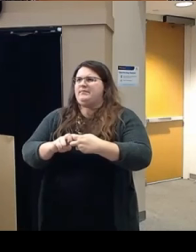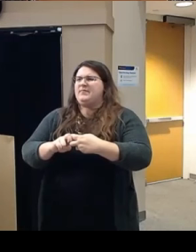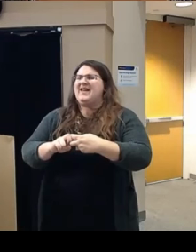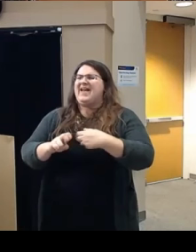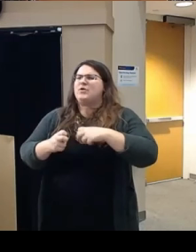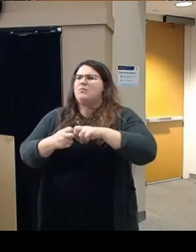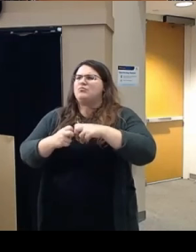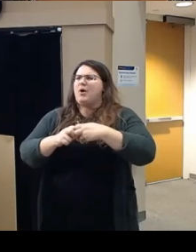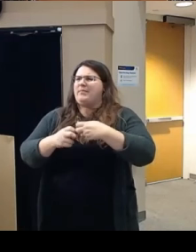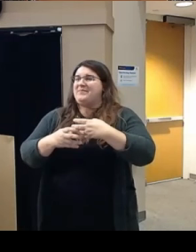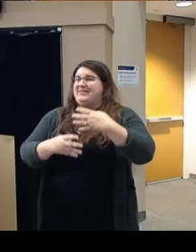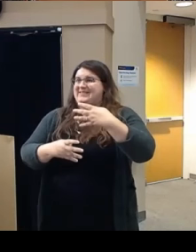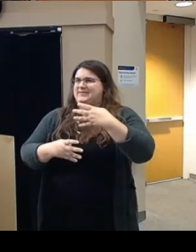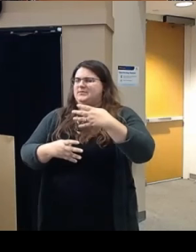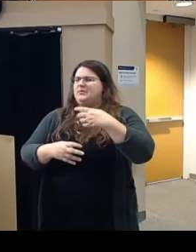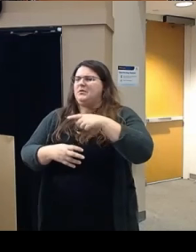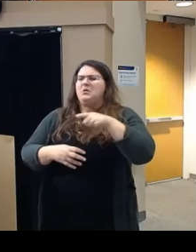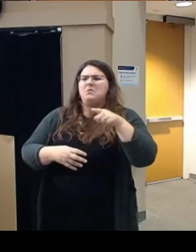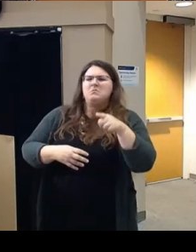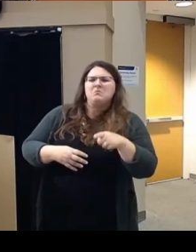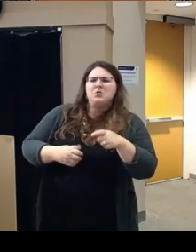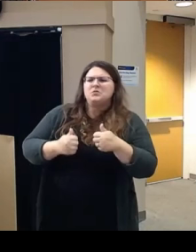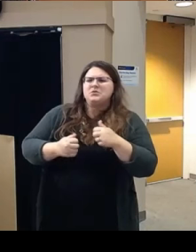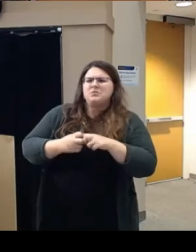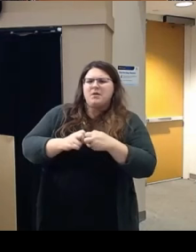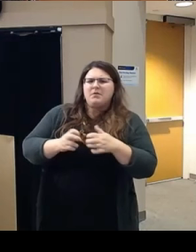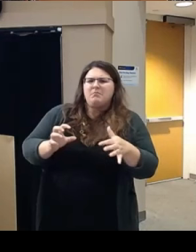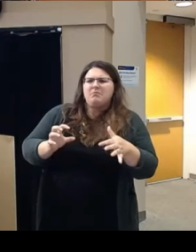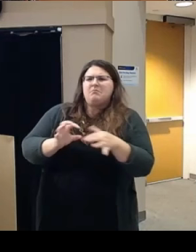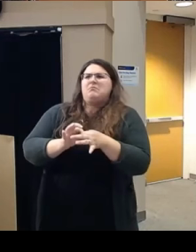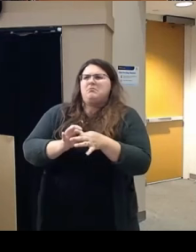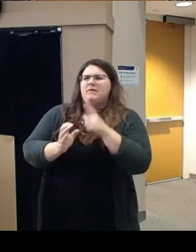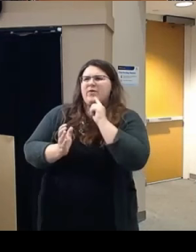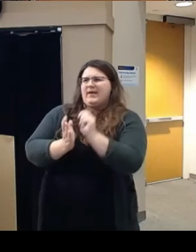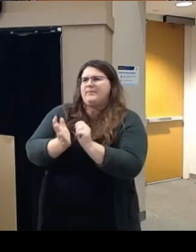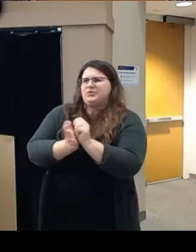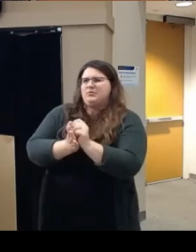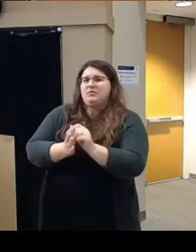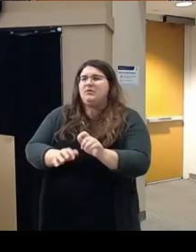but you might have to go to the problem list um and put in a problem and Patrick here has